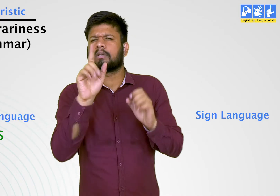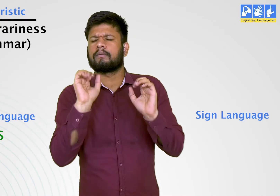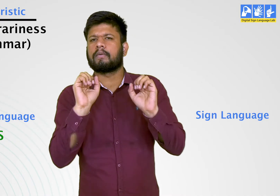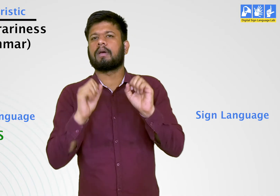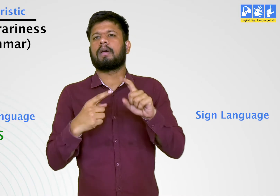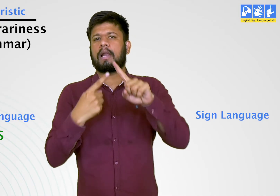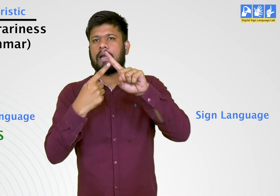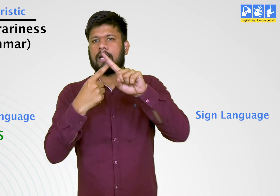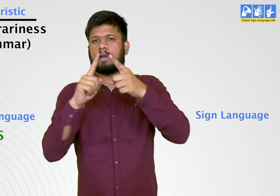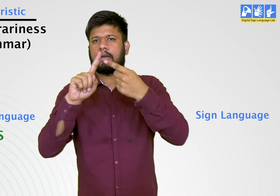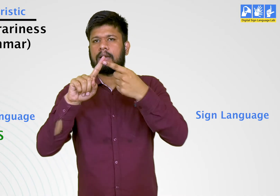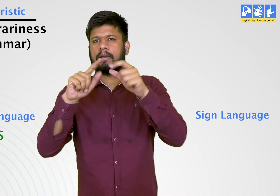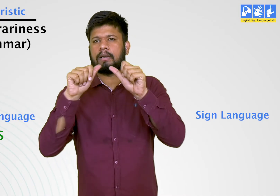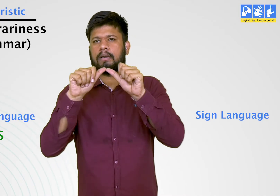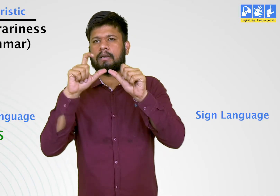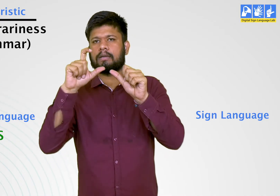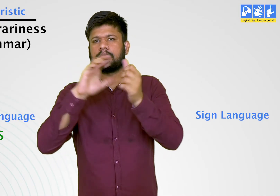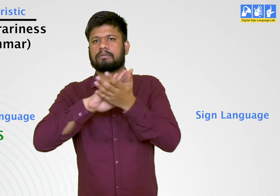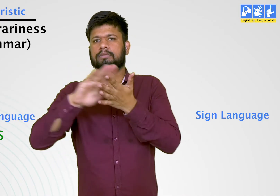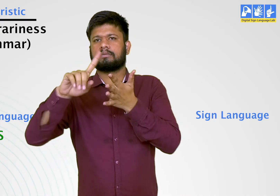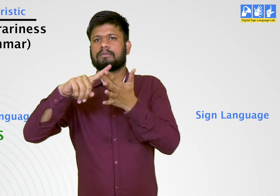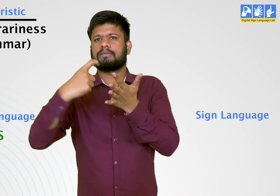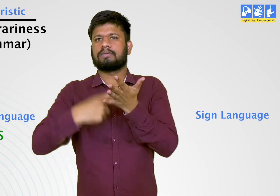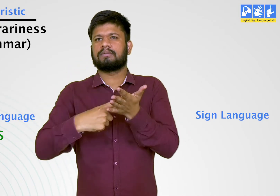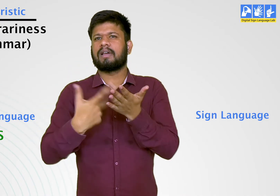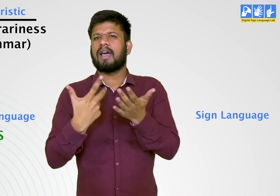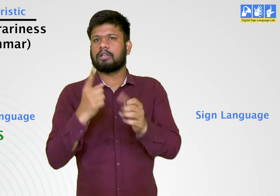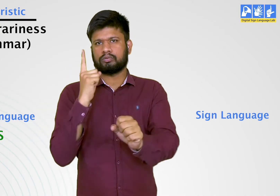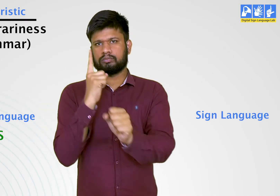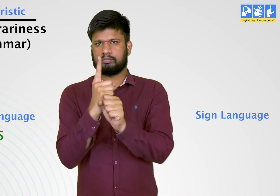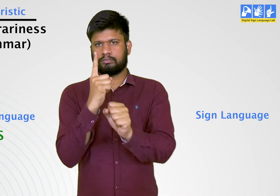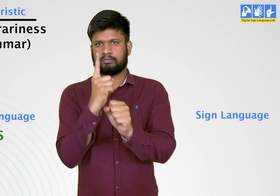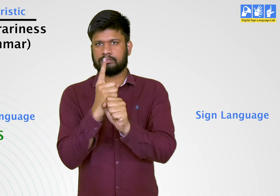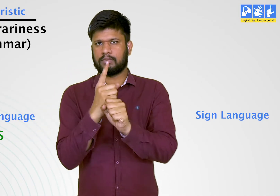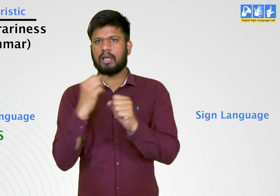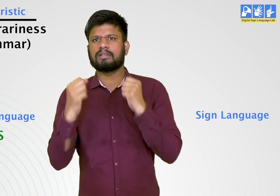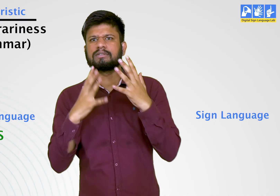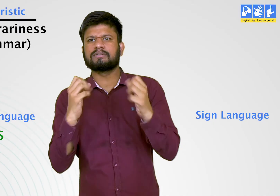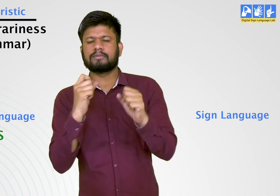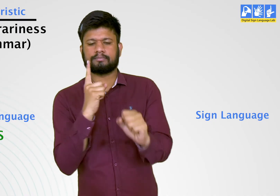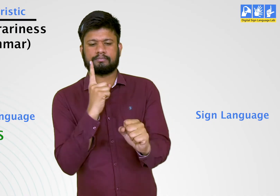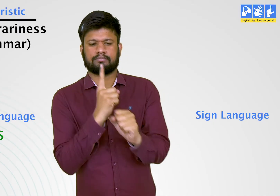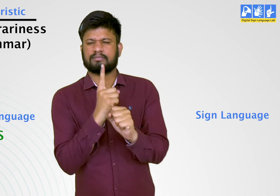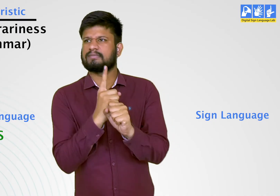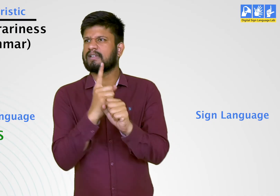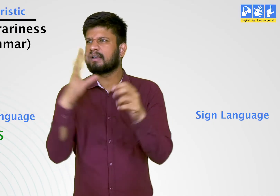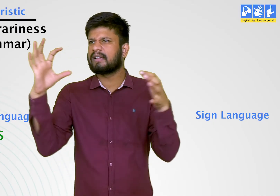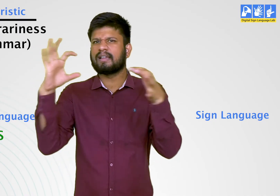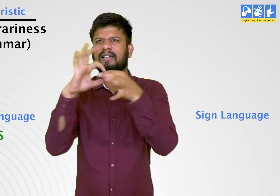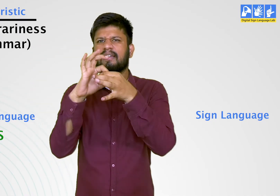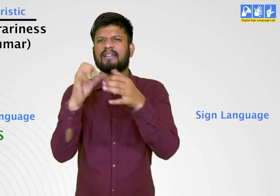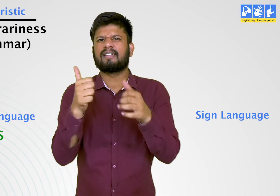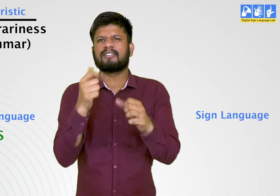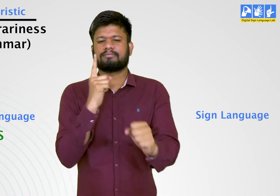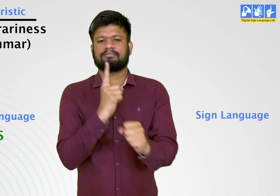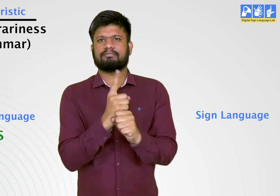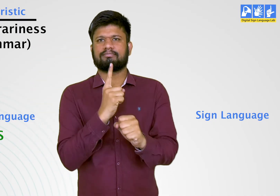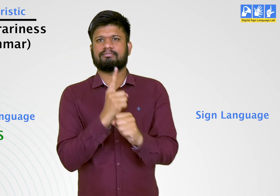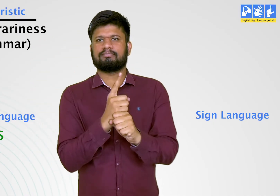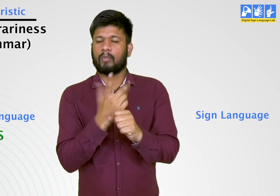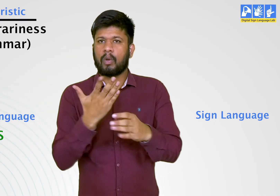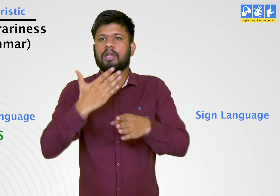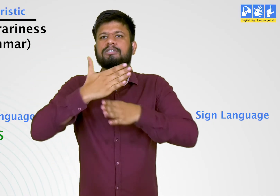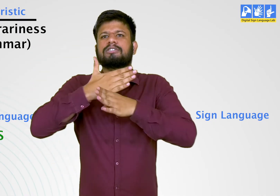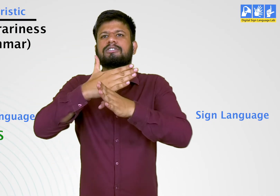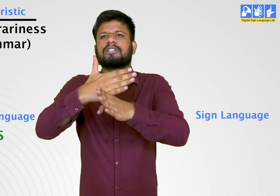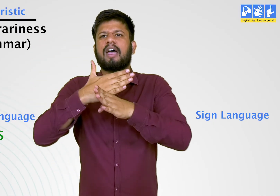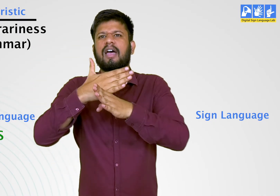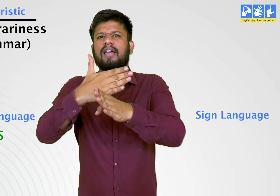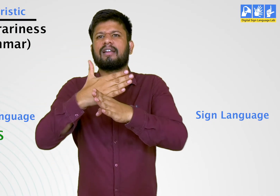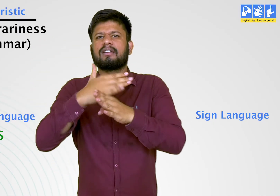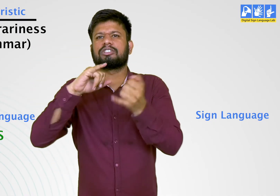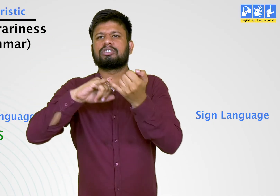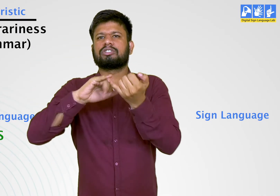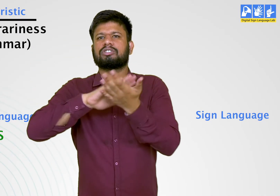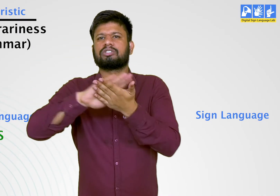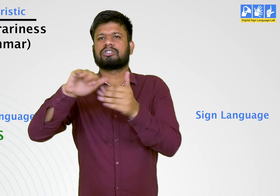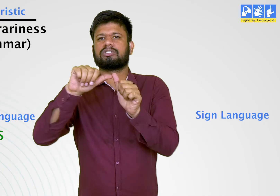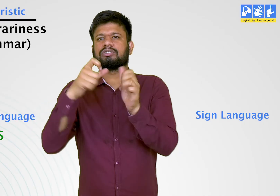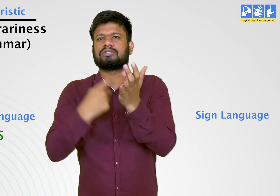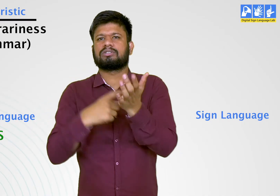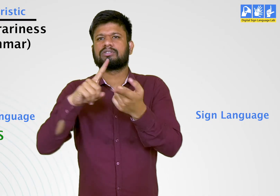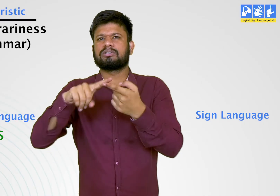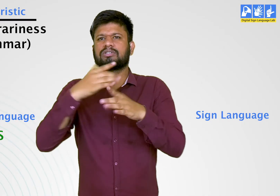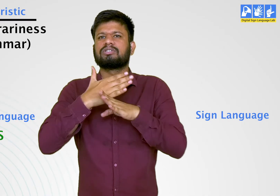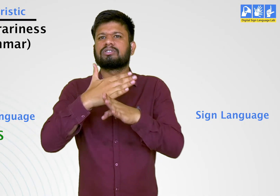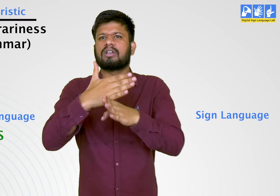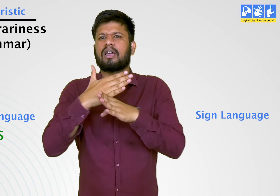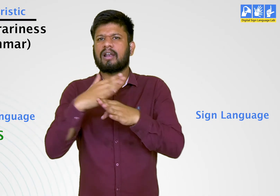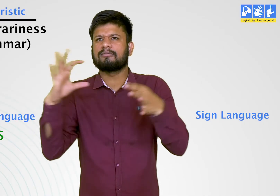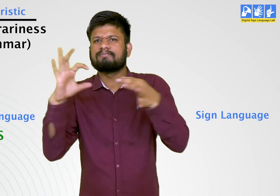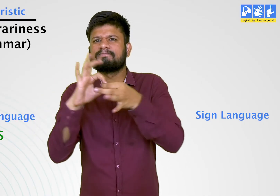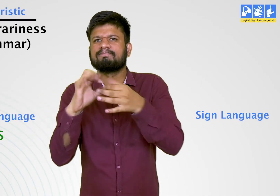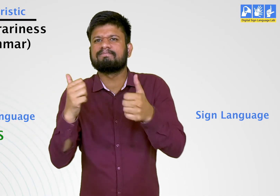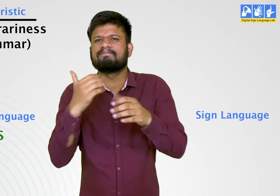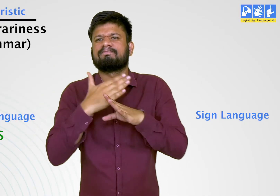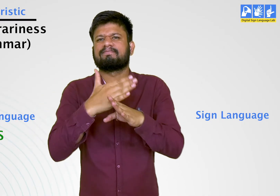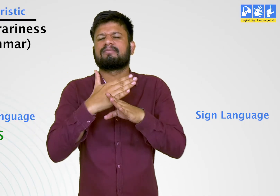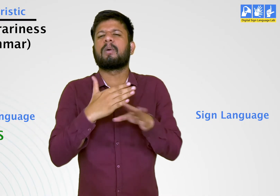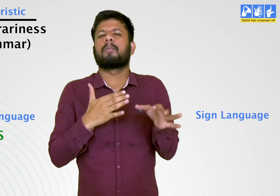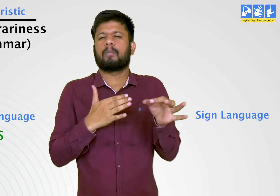Also, there are some words like Teacher, its sign is like this in ISL and this is the sign for Share but there's no link between those signs and their meaning or form.